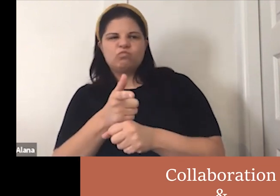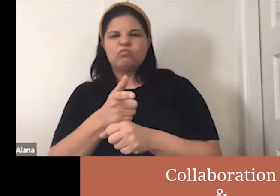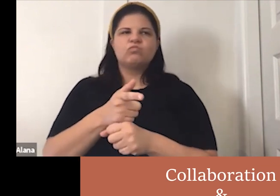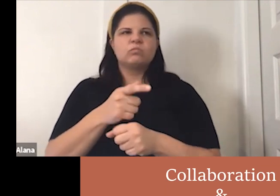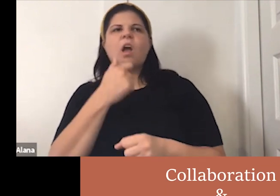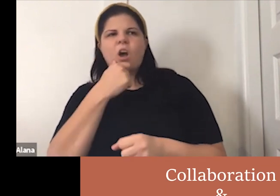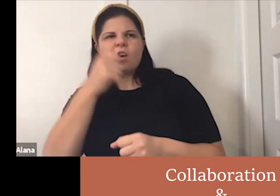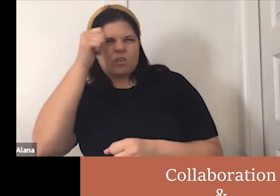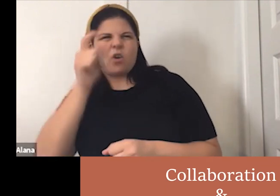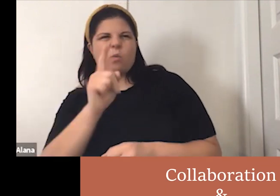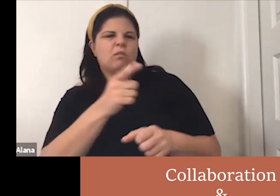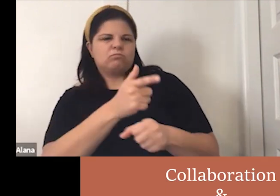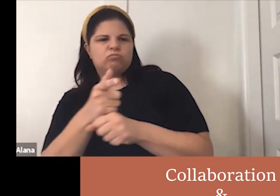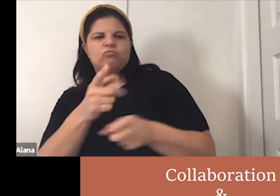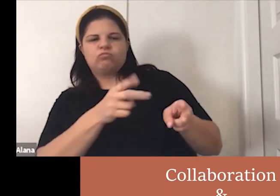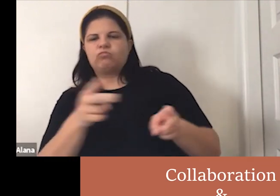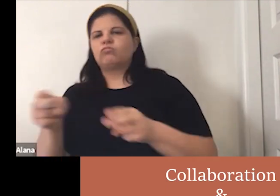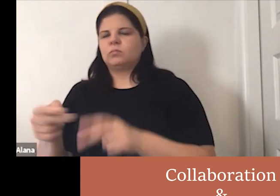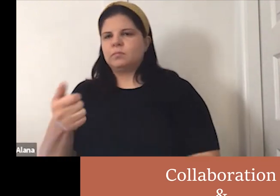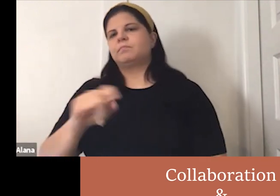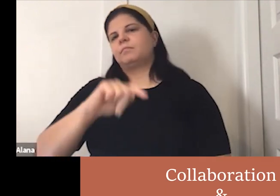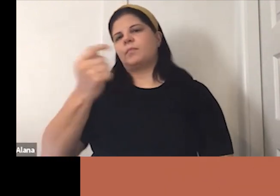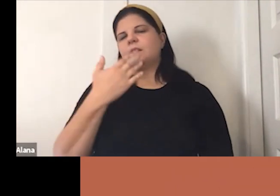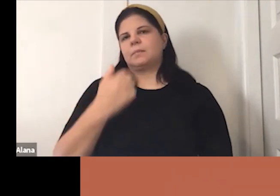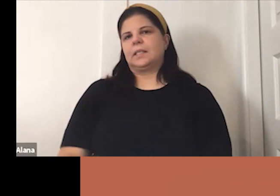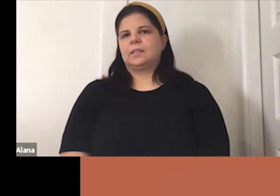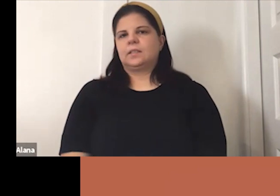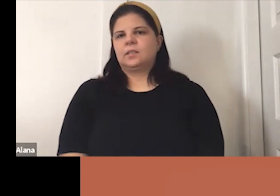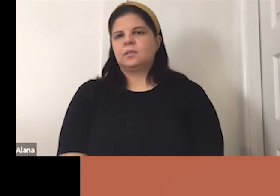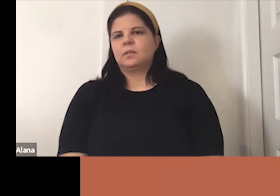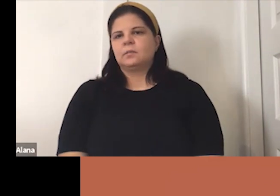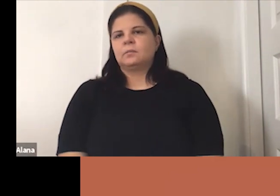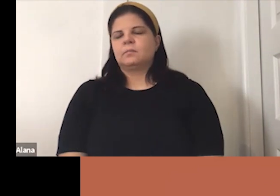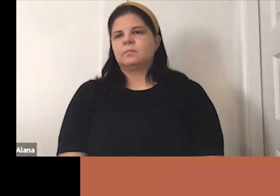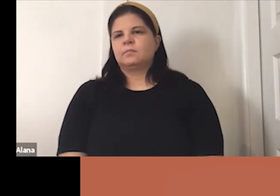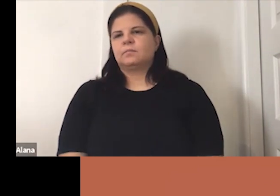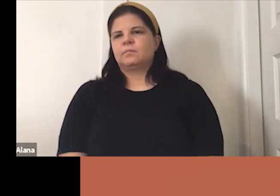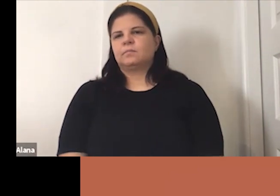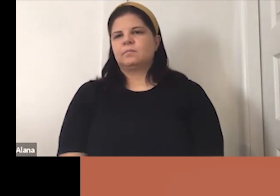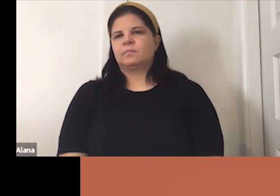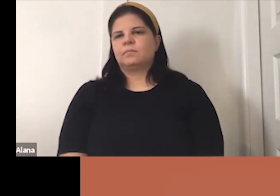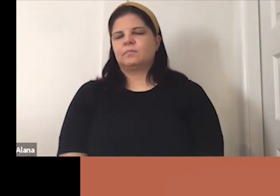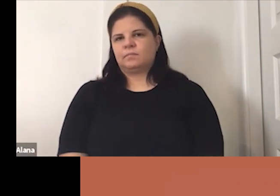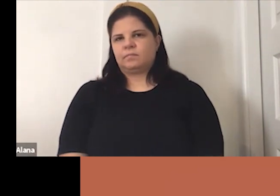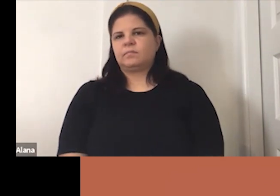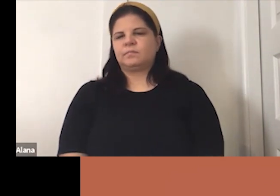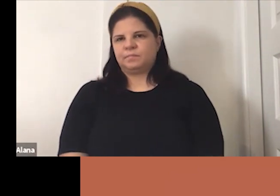Can we have the next slide, please? Now, here we go.